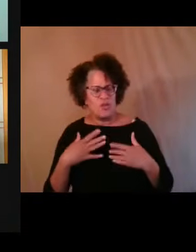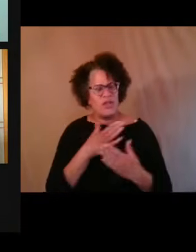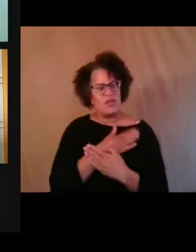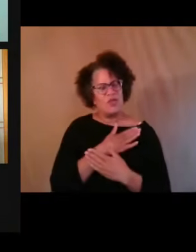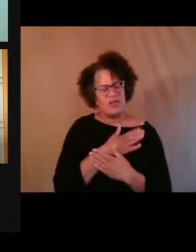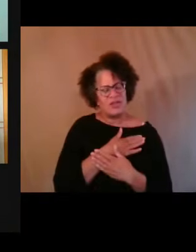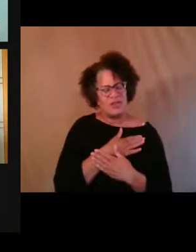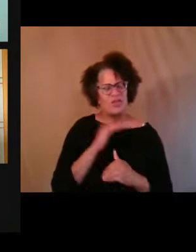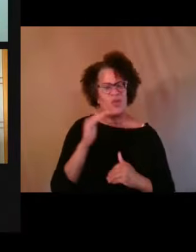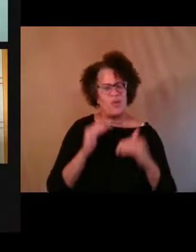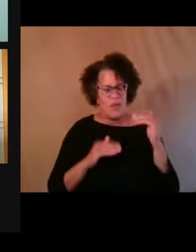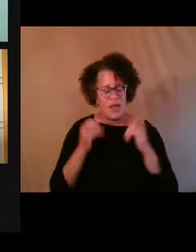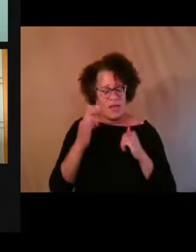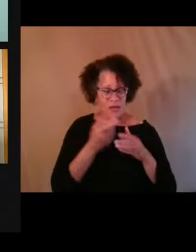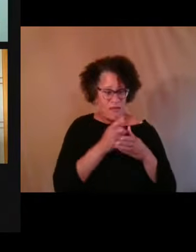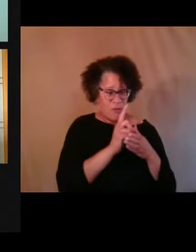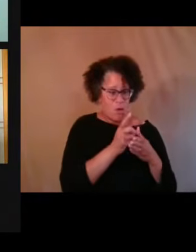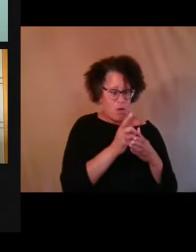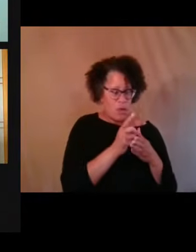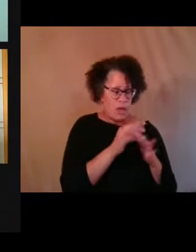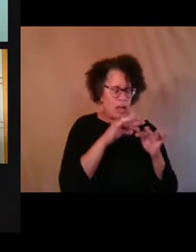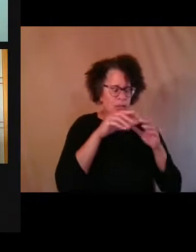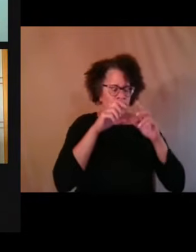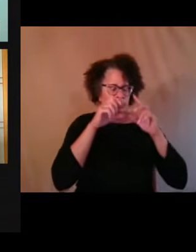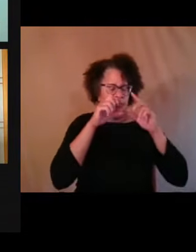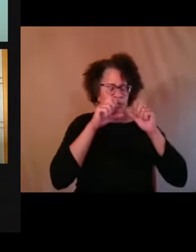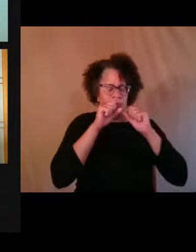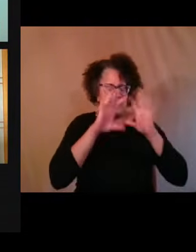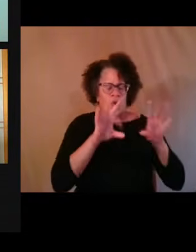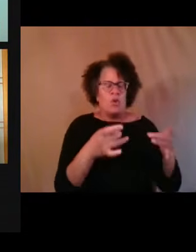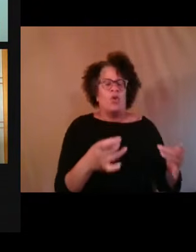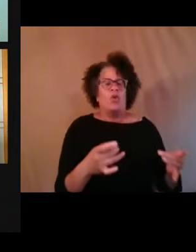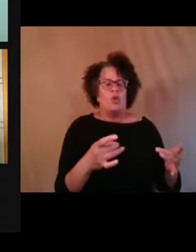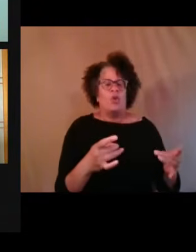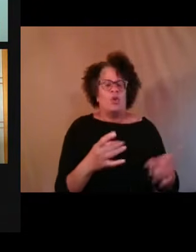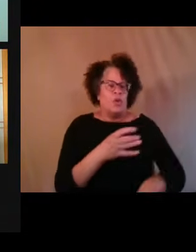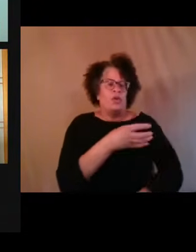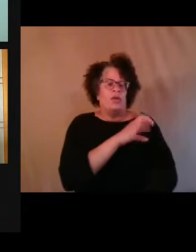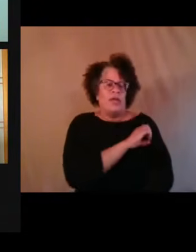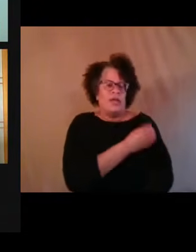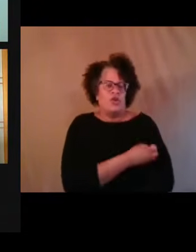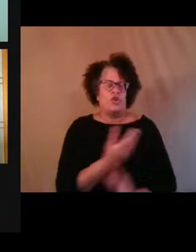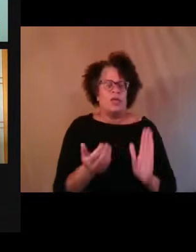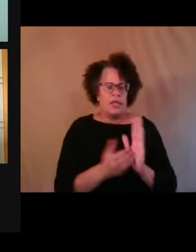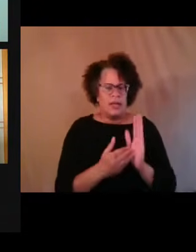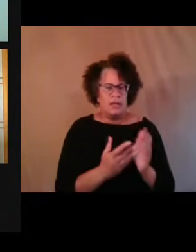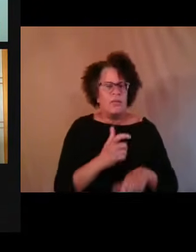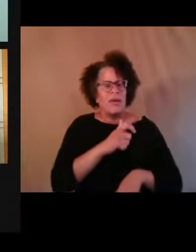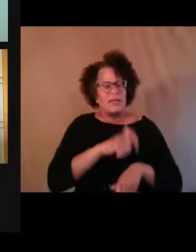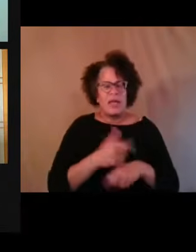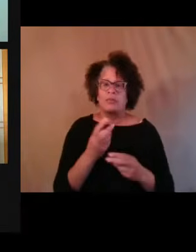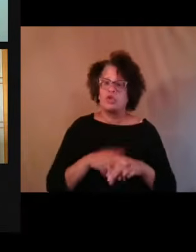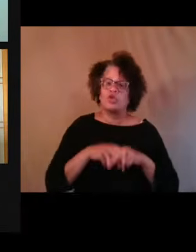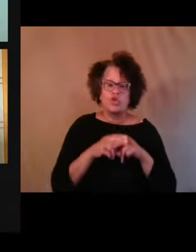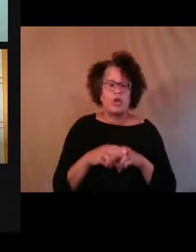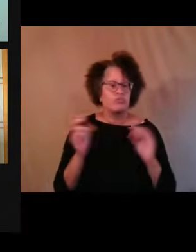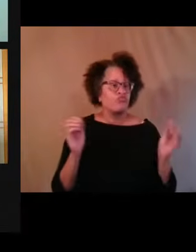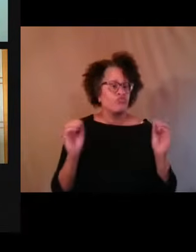if I take a moment to breathe, to recharge myself is not to just use that time just to sit, but also say, "Okay, after my breath,